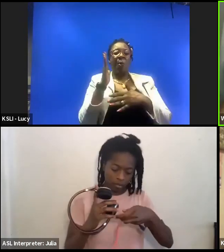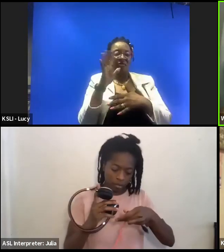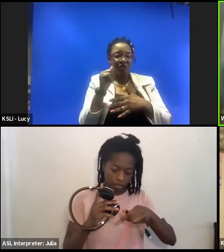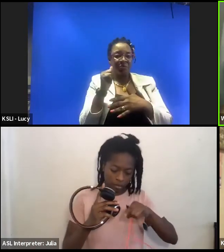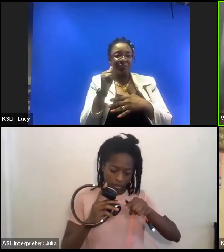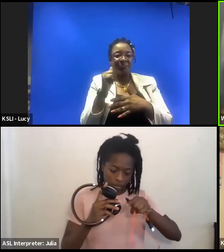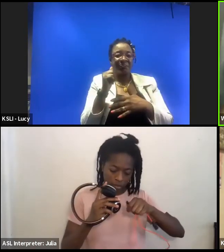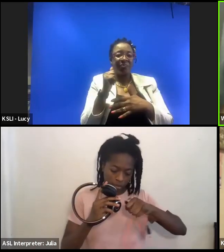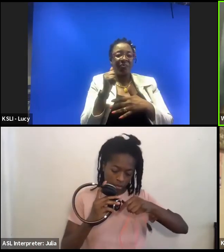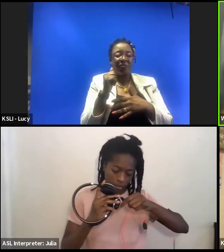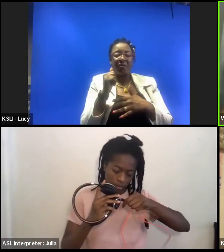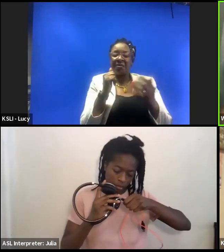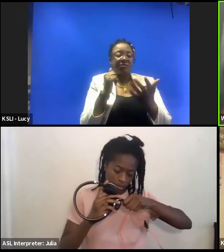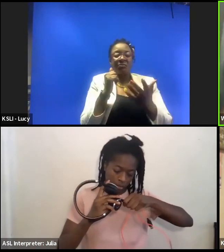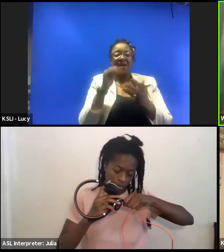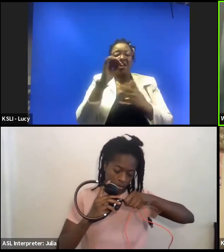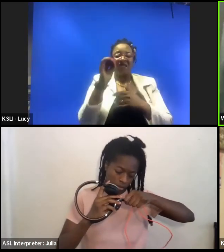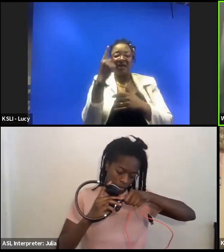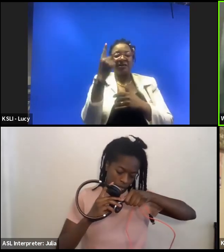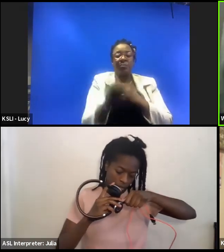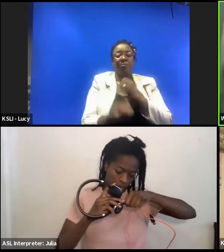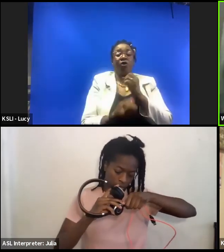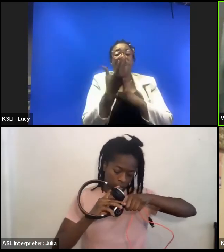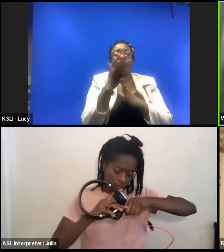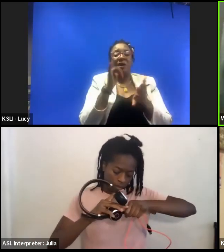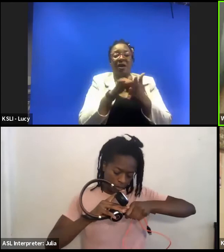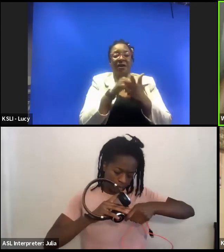the first production that I did thinking that this is it.